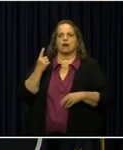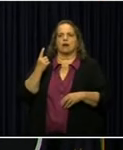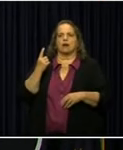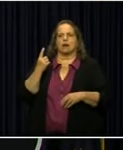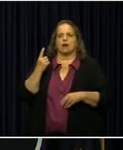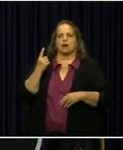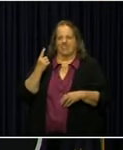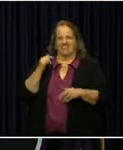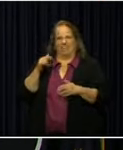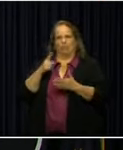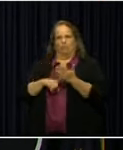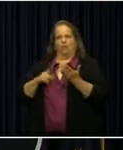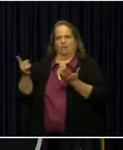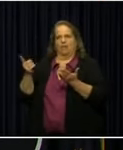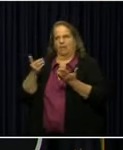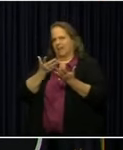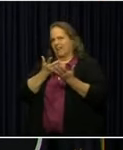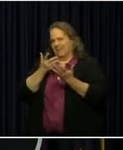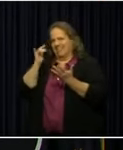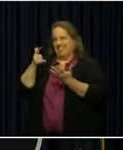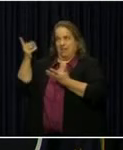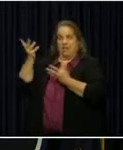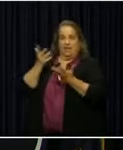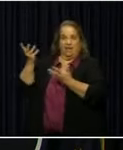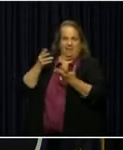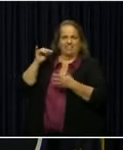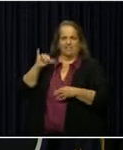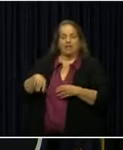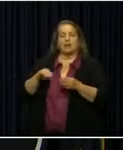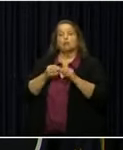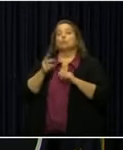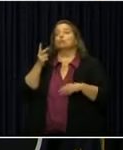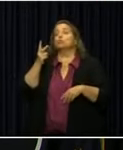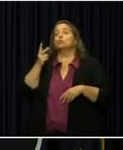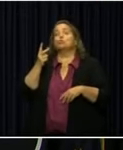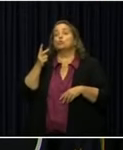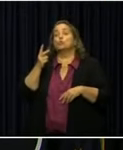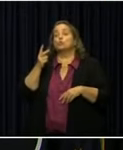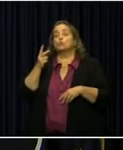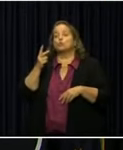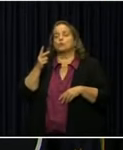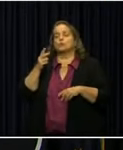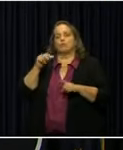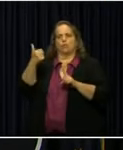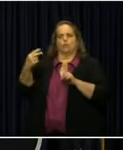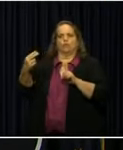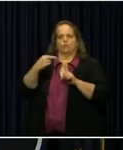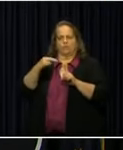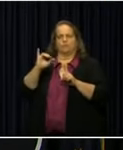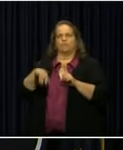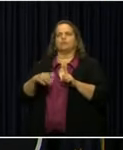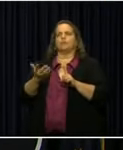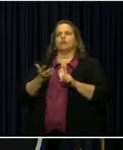CAN PROVE THAT. NUMBER THREE, THEY'VE GOT, WHICH IS THE BOTTOM RIGHT AS YOU'RE